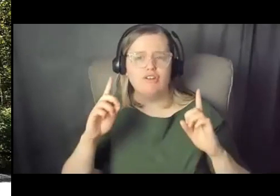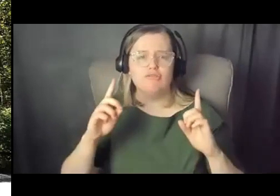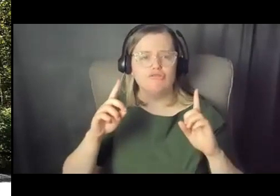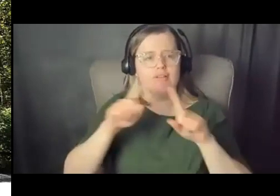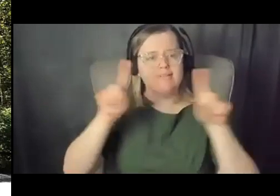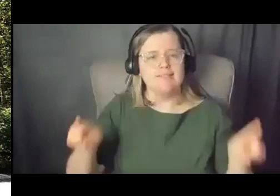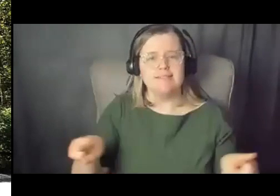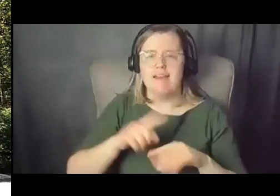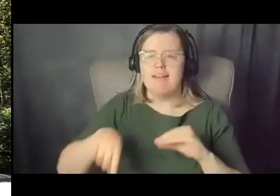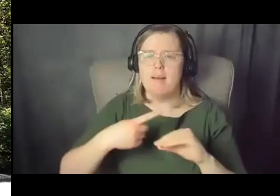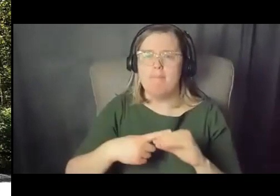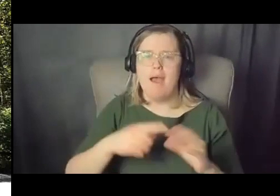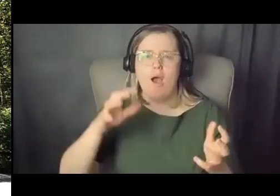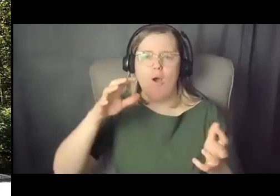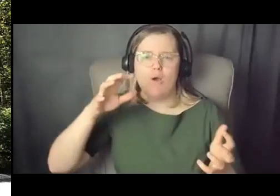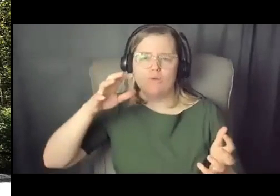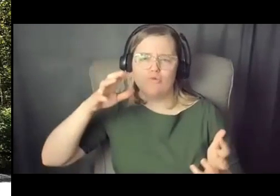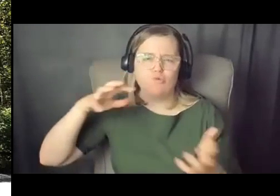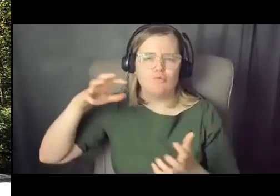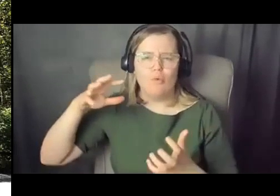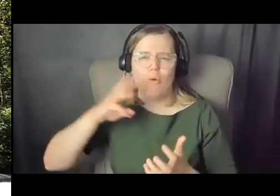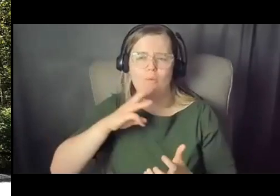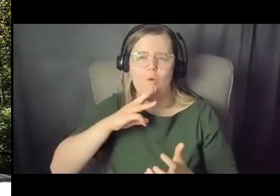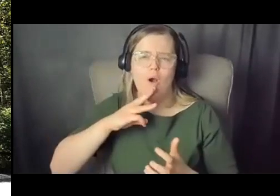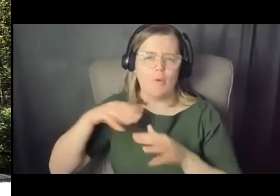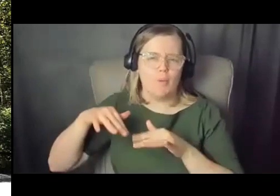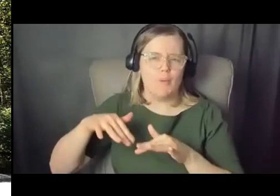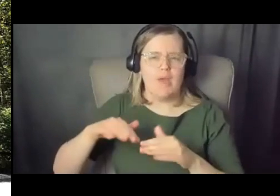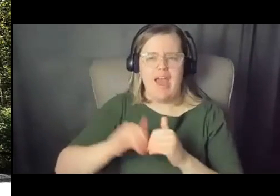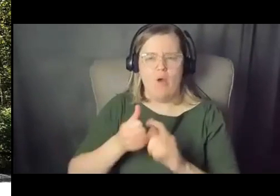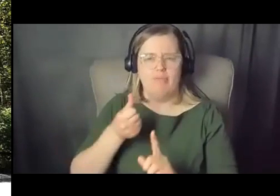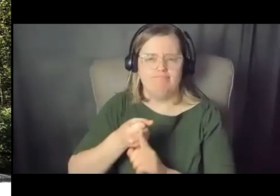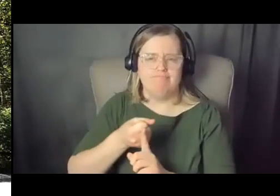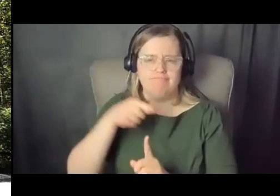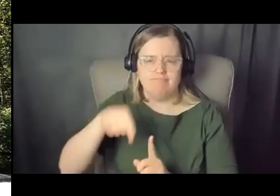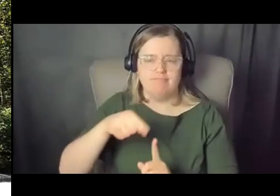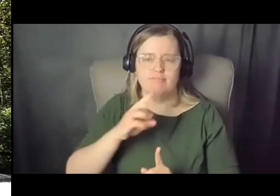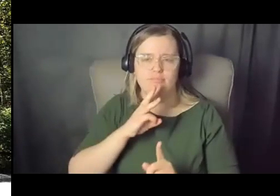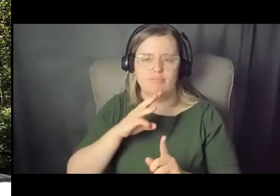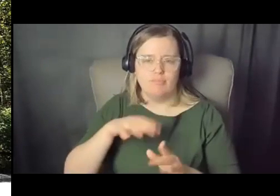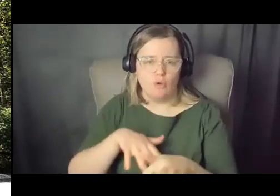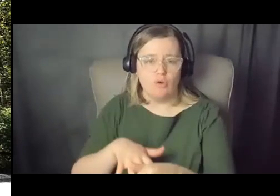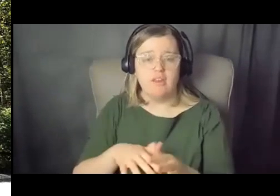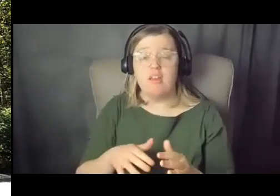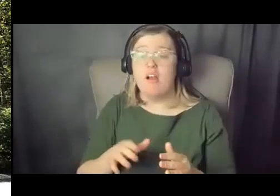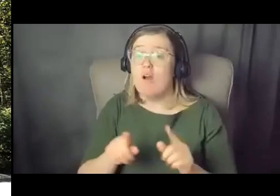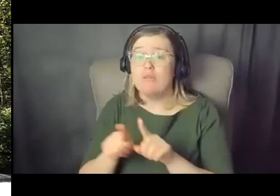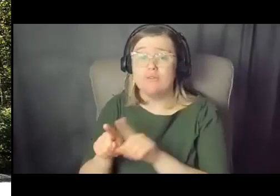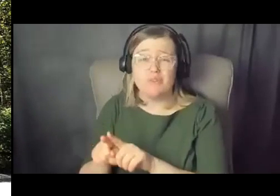storm water runoff and how it affects the creek. The other thing we can do, we can add some seeding, currently